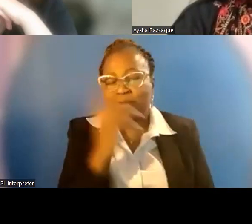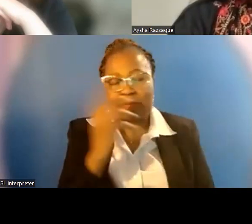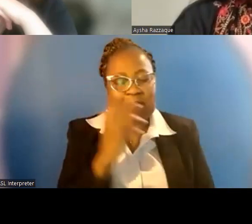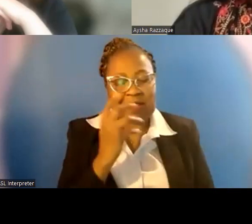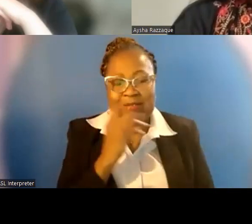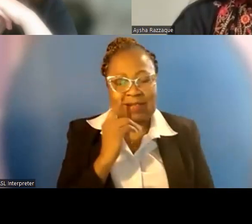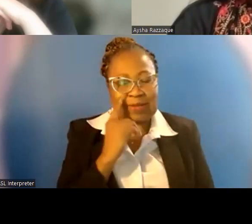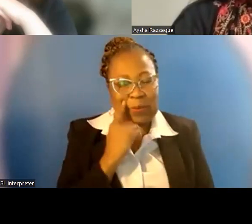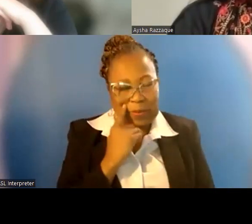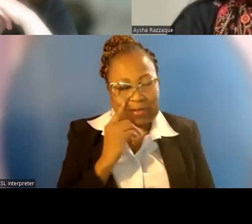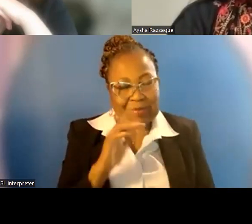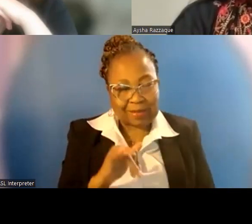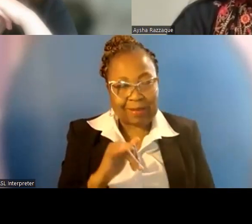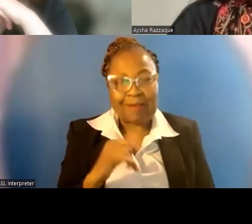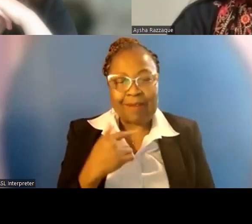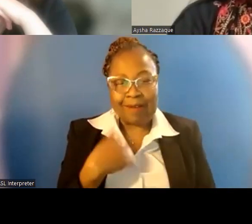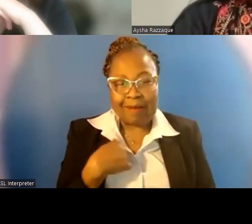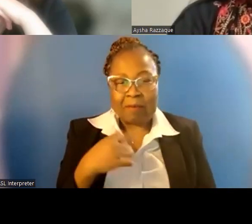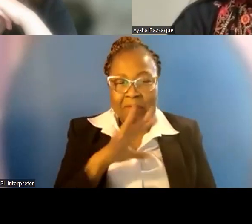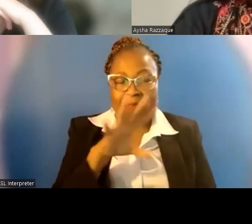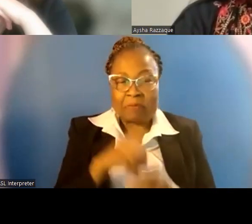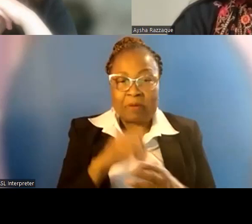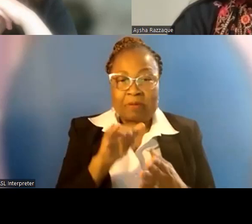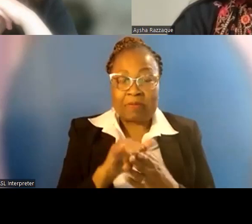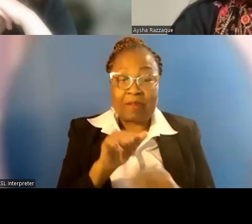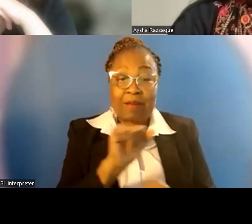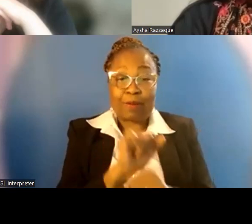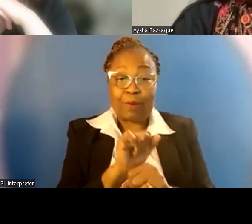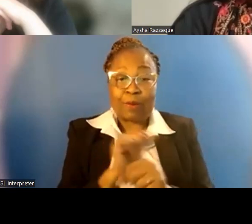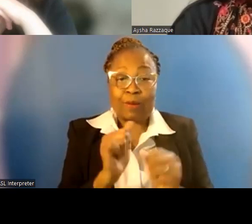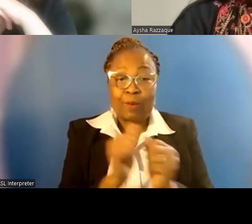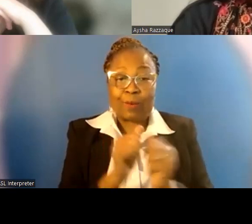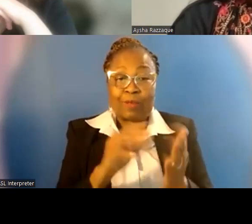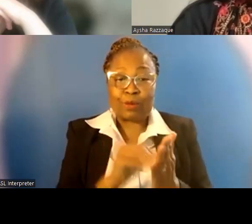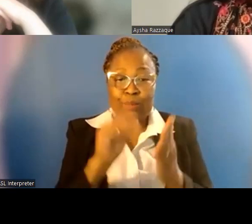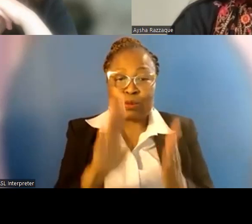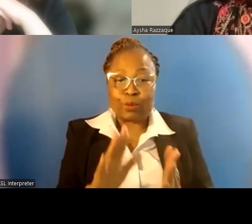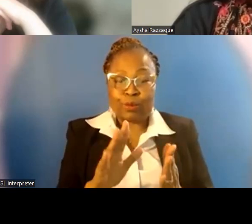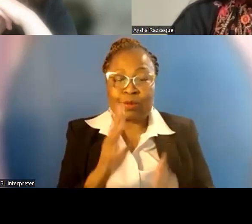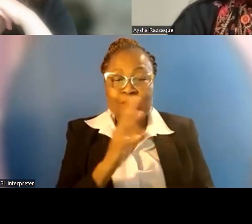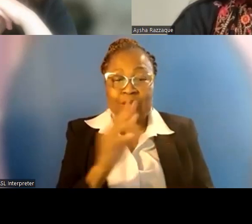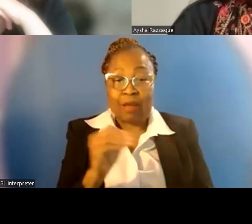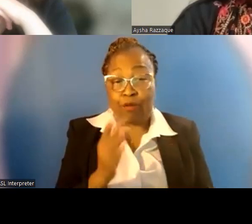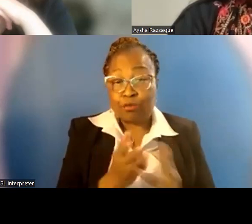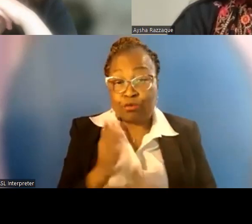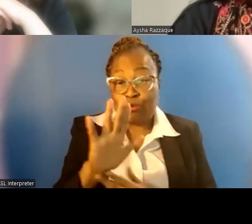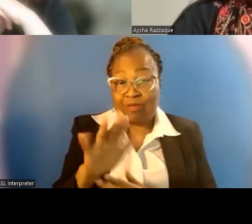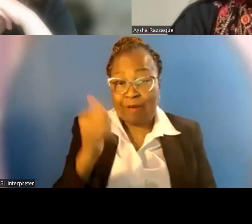So I was a part of that and working with students and through their activism,